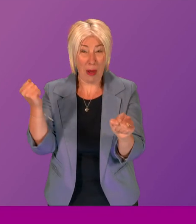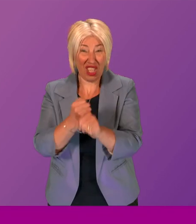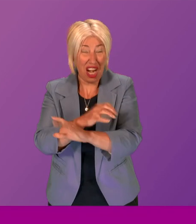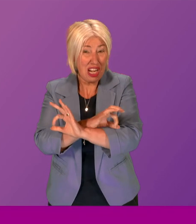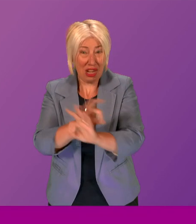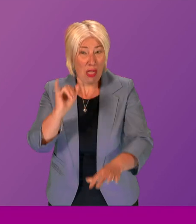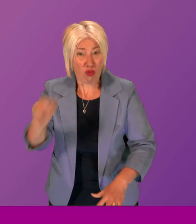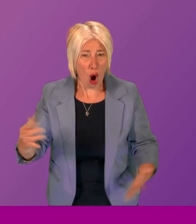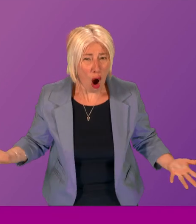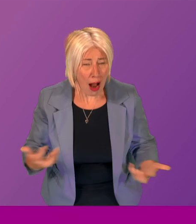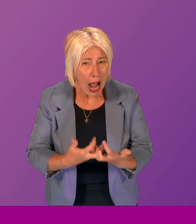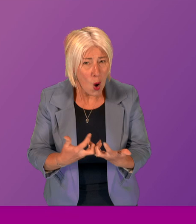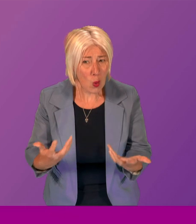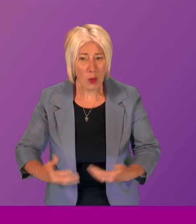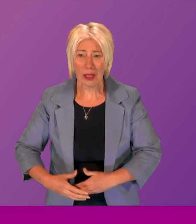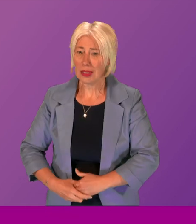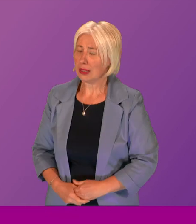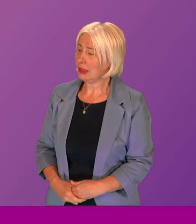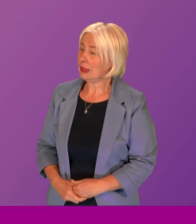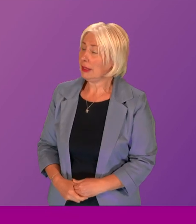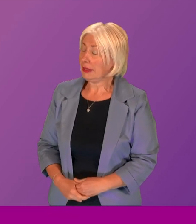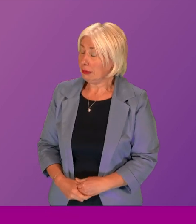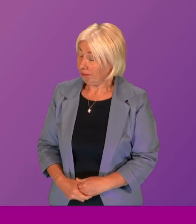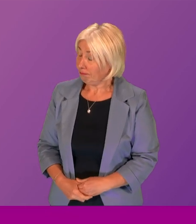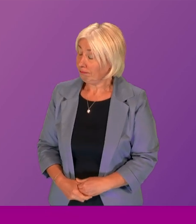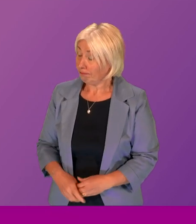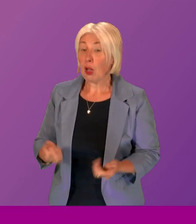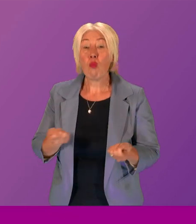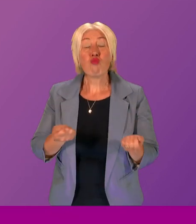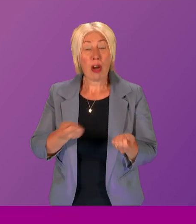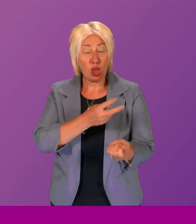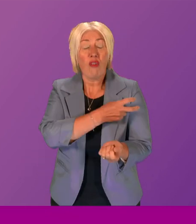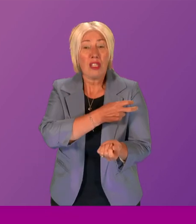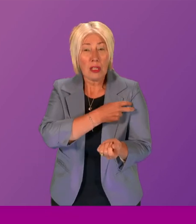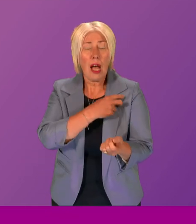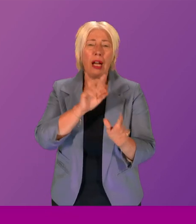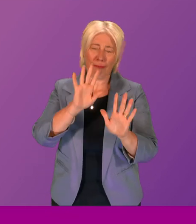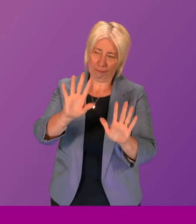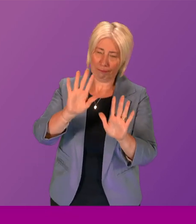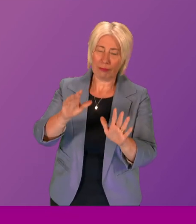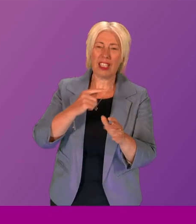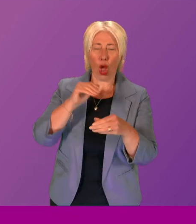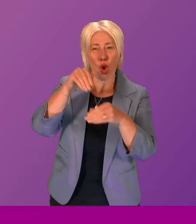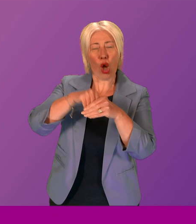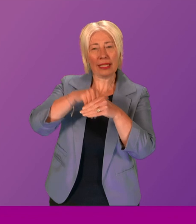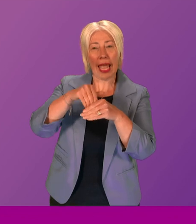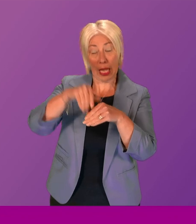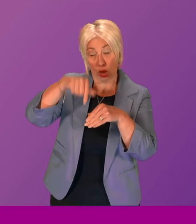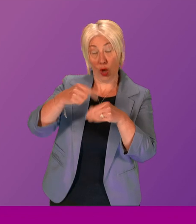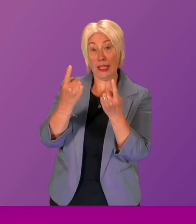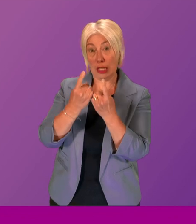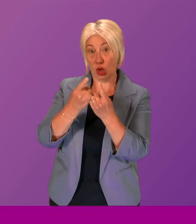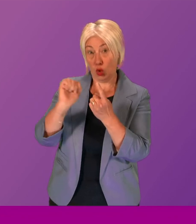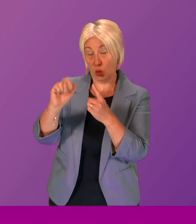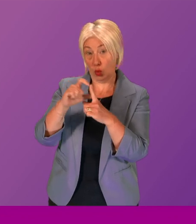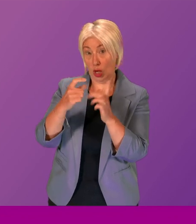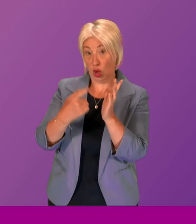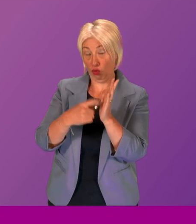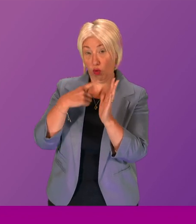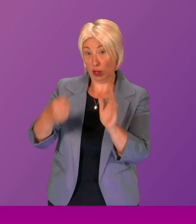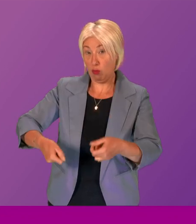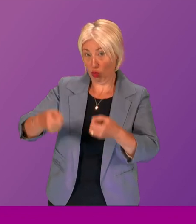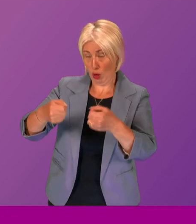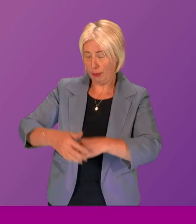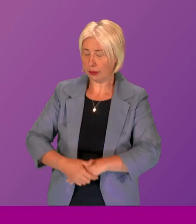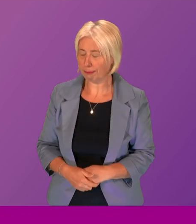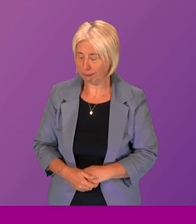I will try to provide some context on the issue that Douglas Ross raises. It is important that,